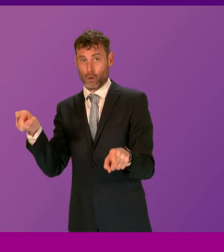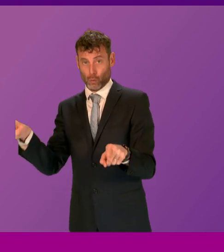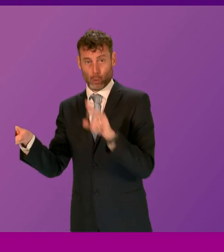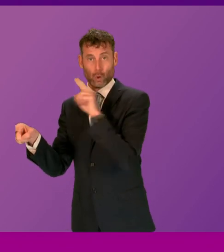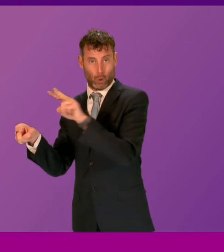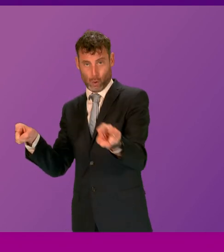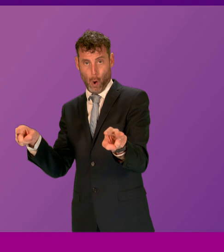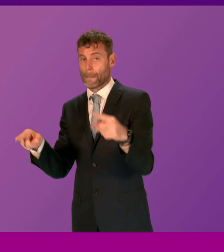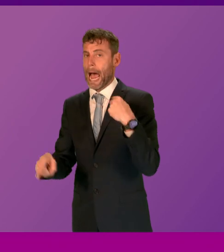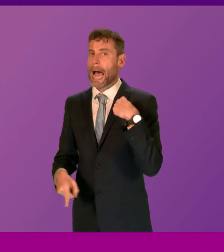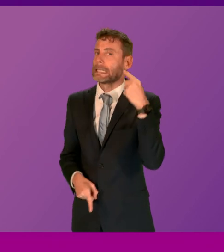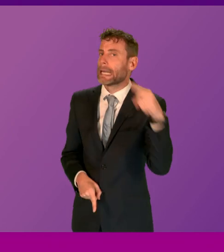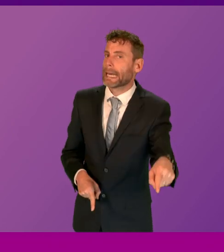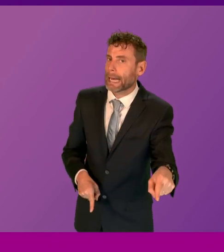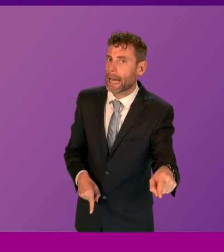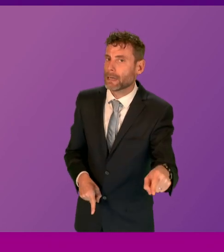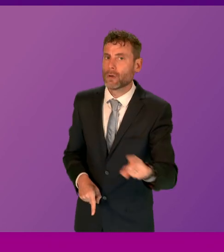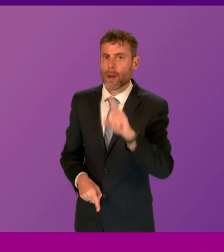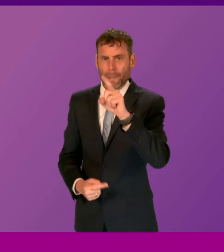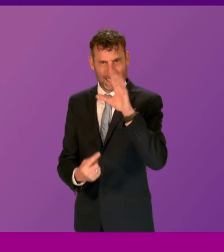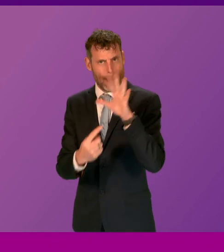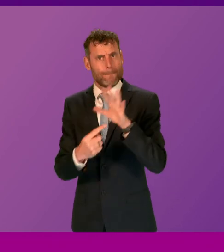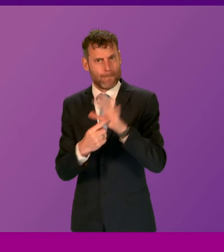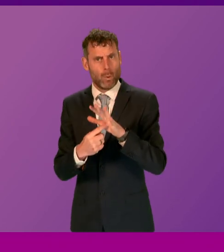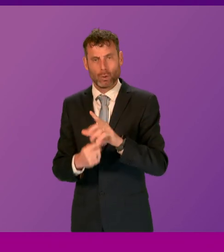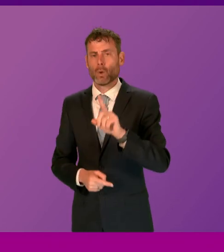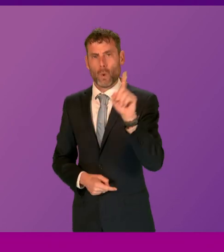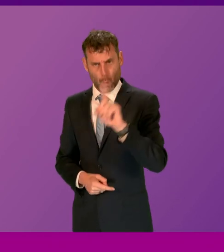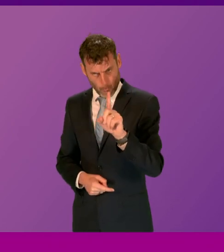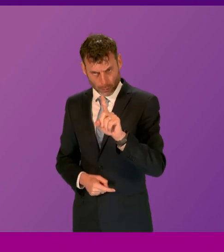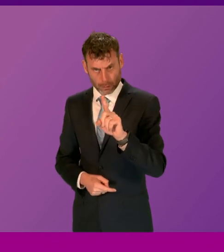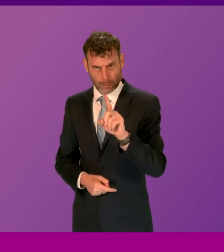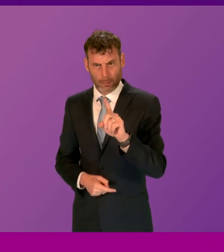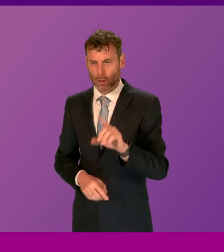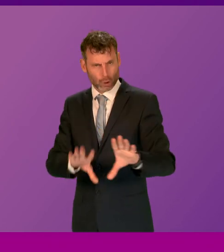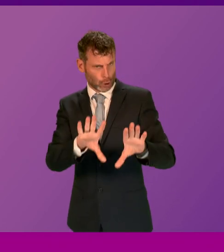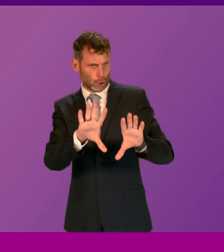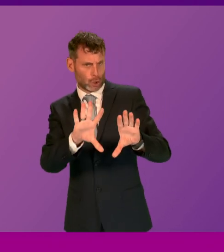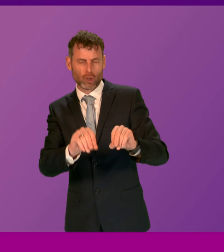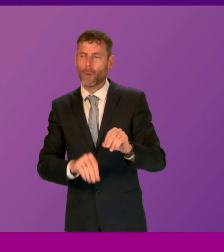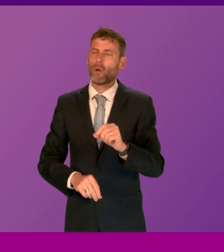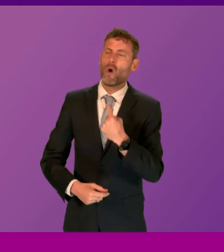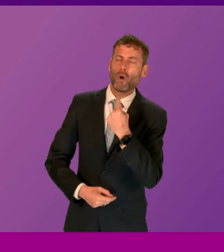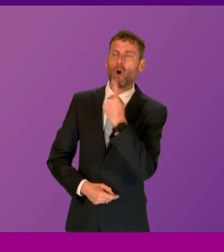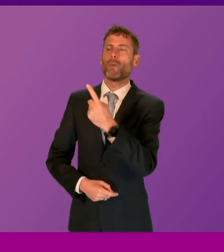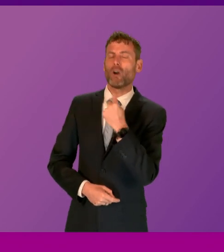However, it is essential that members desist from making any commentary when their colleagues